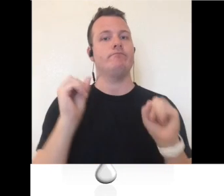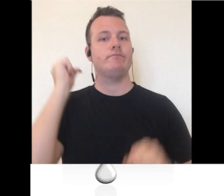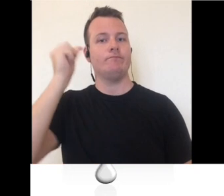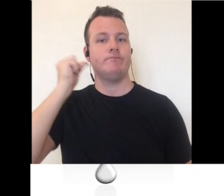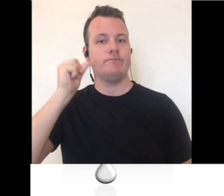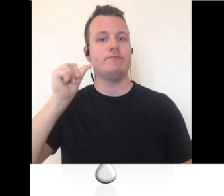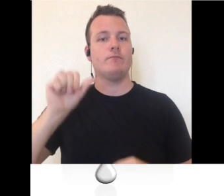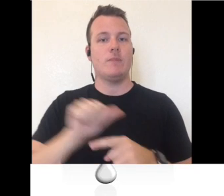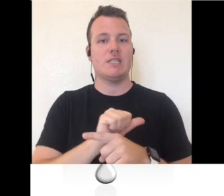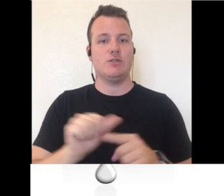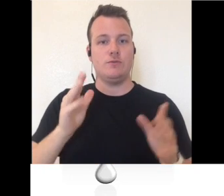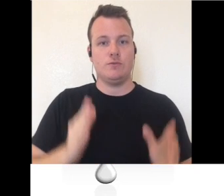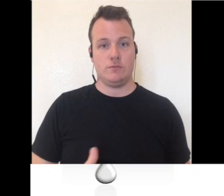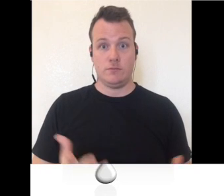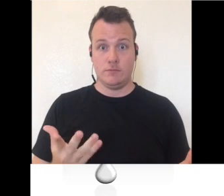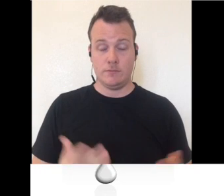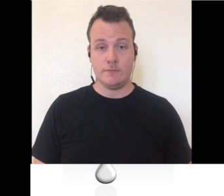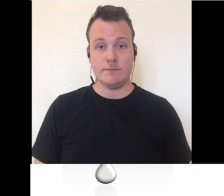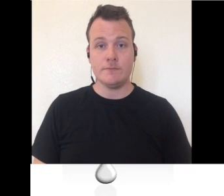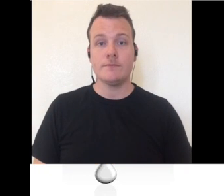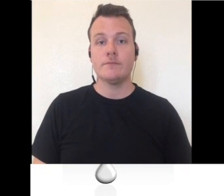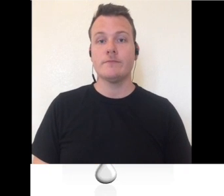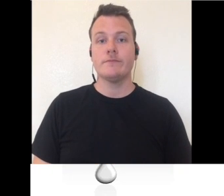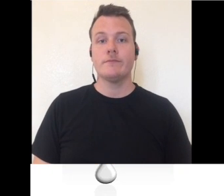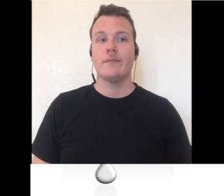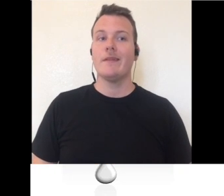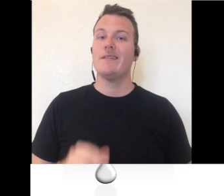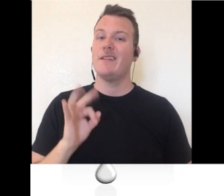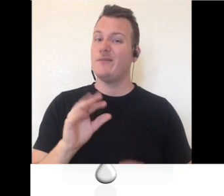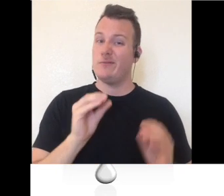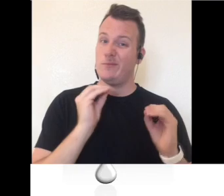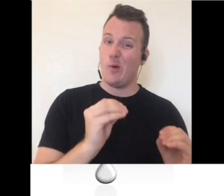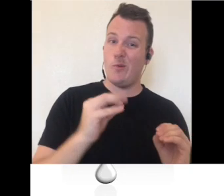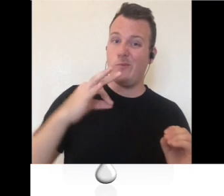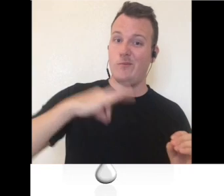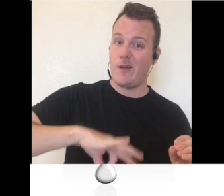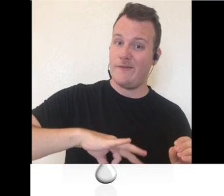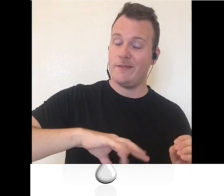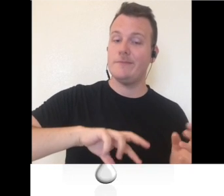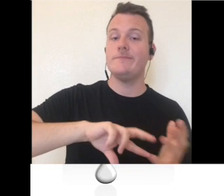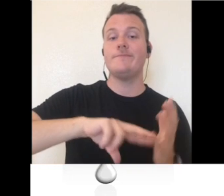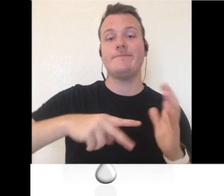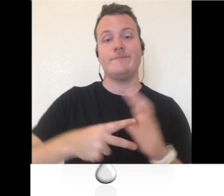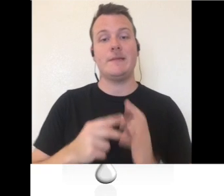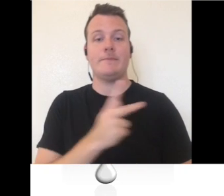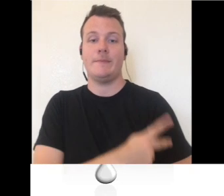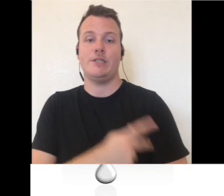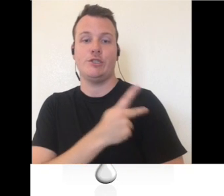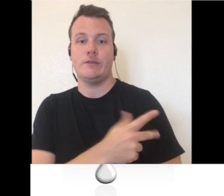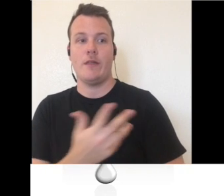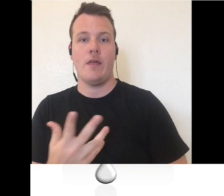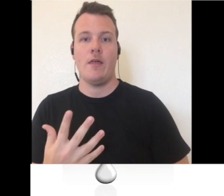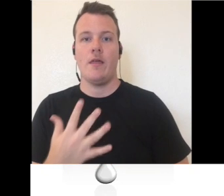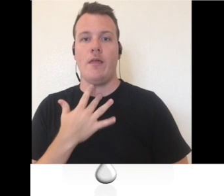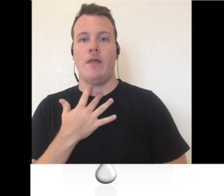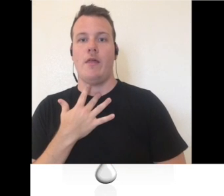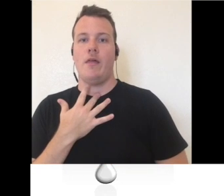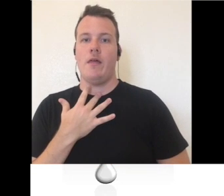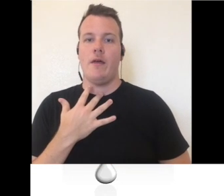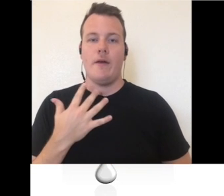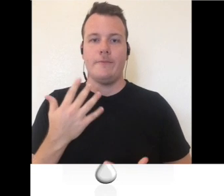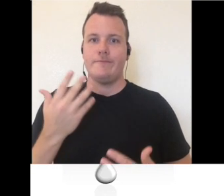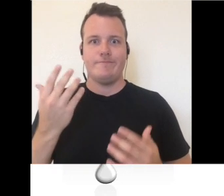to become a independent audiology practitioner. And without profit, you- your